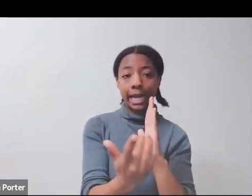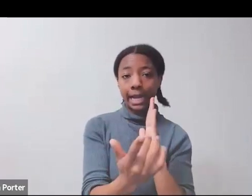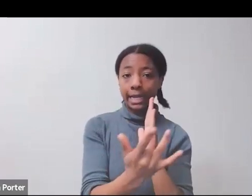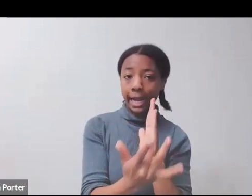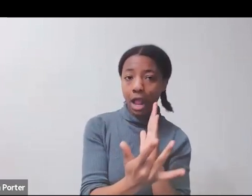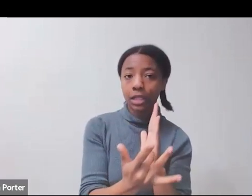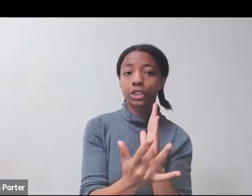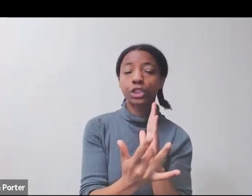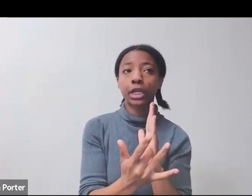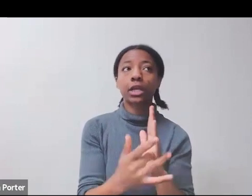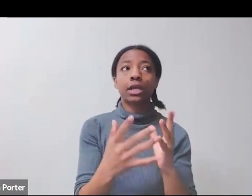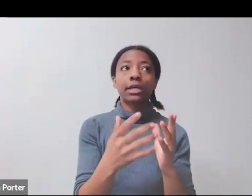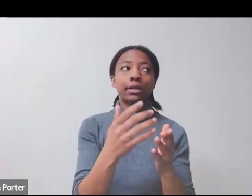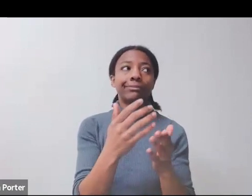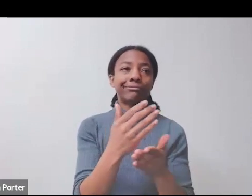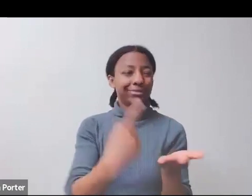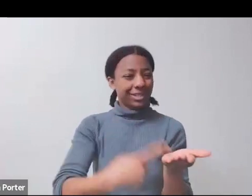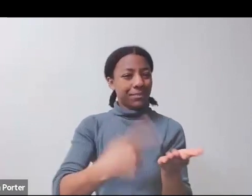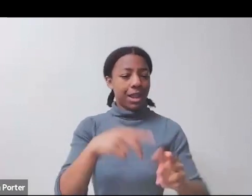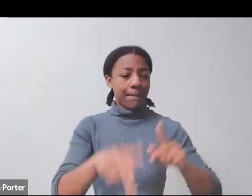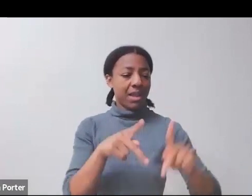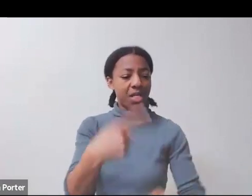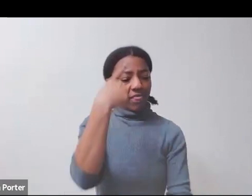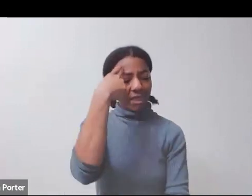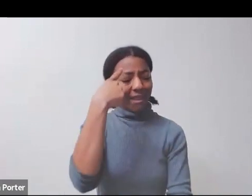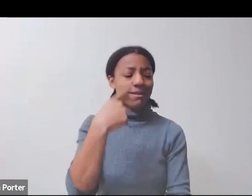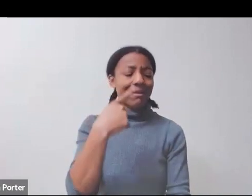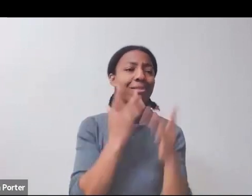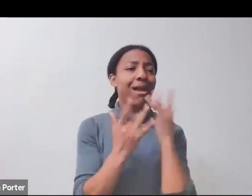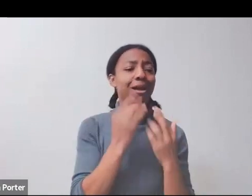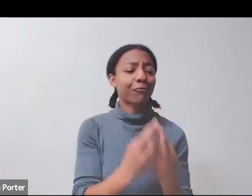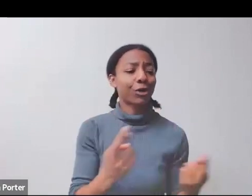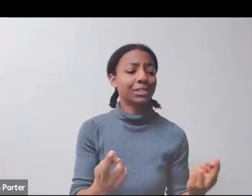There's a lack of resources about how I'm going to teach about accessibility in my courses."